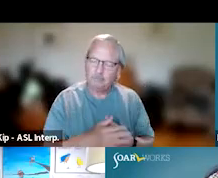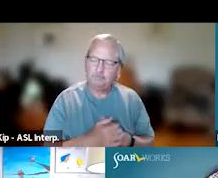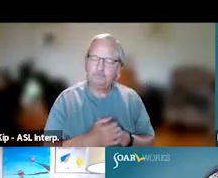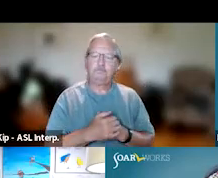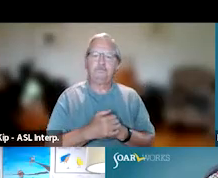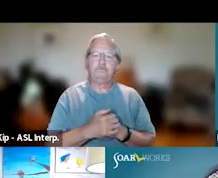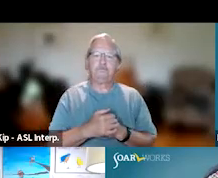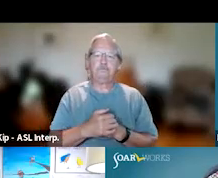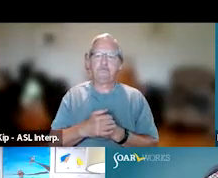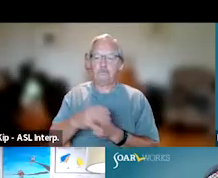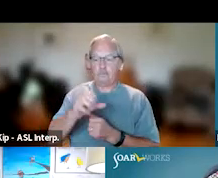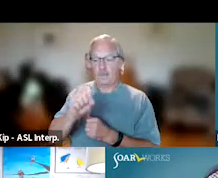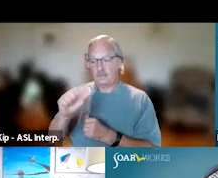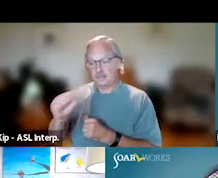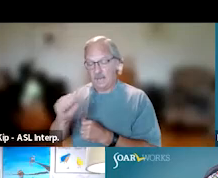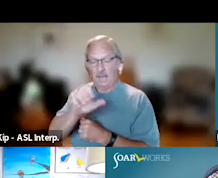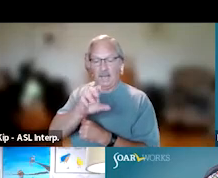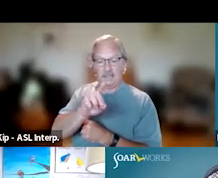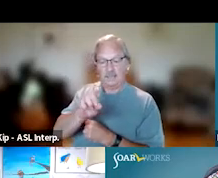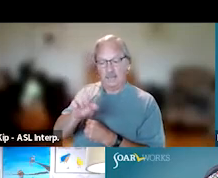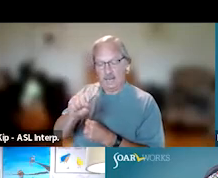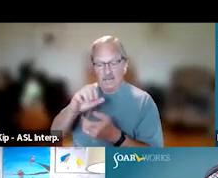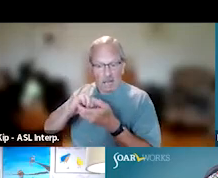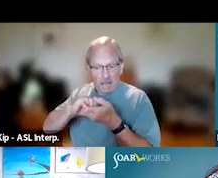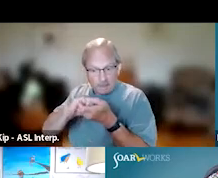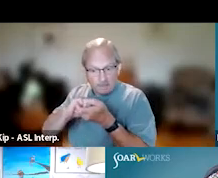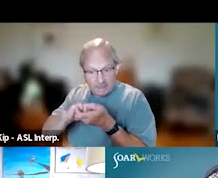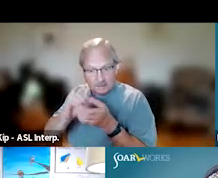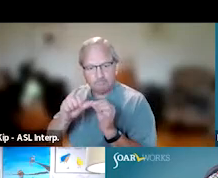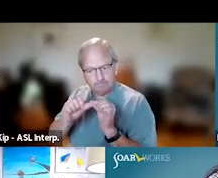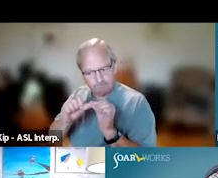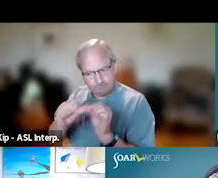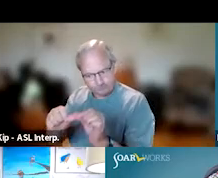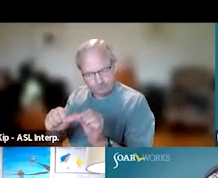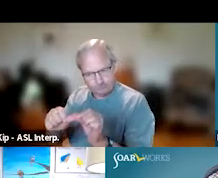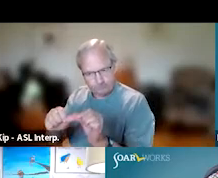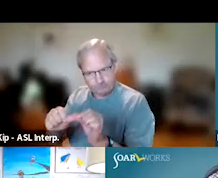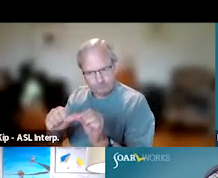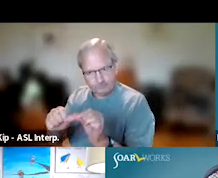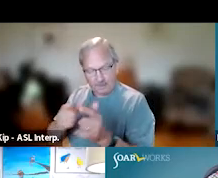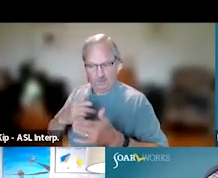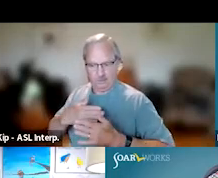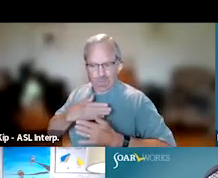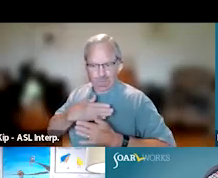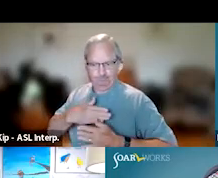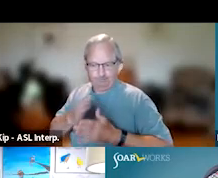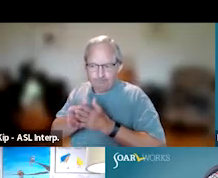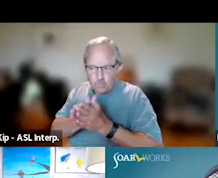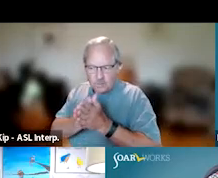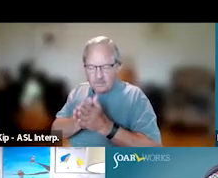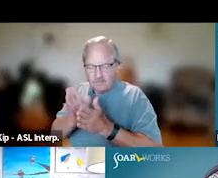SSA and DDS collaborations are continuing and there is enthusiasm from our partners to continue